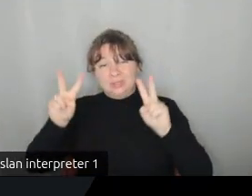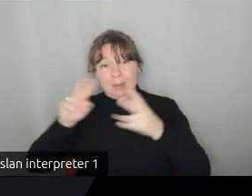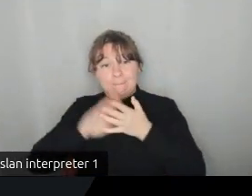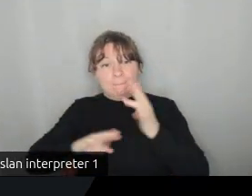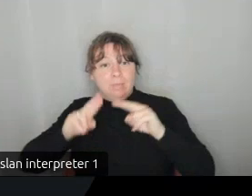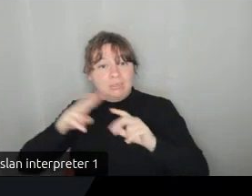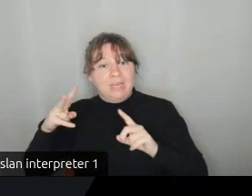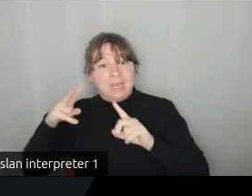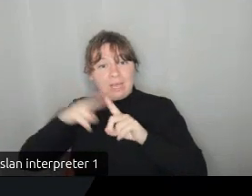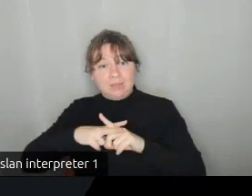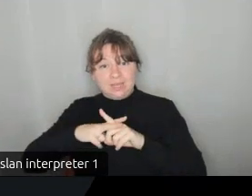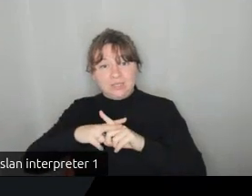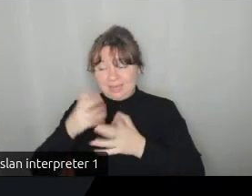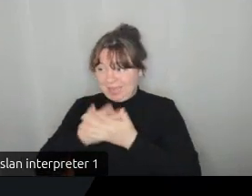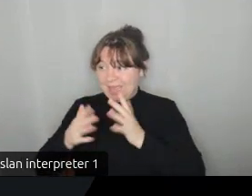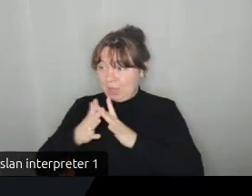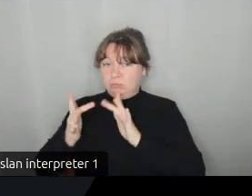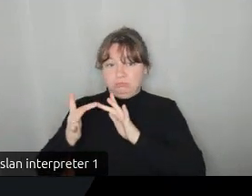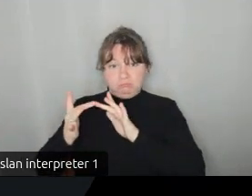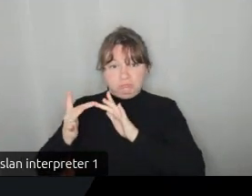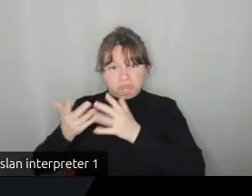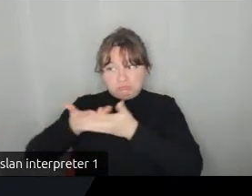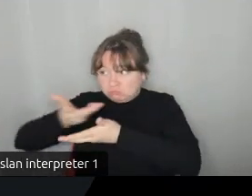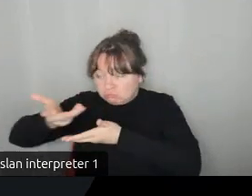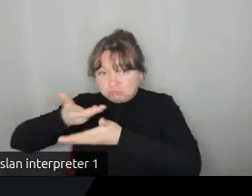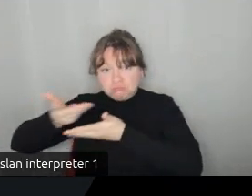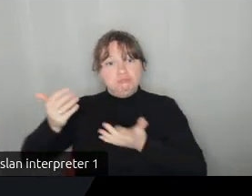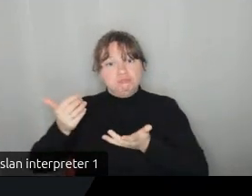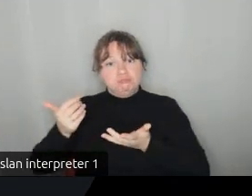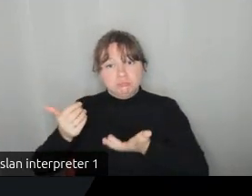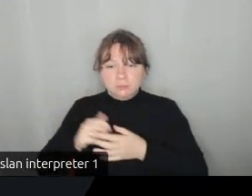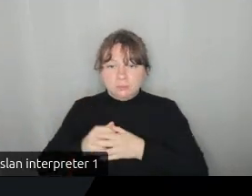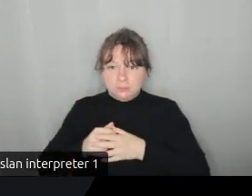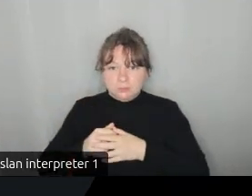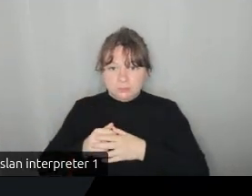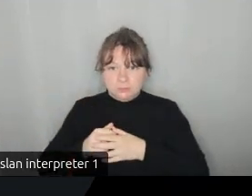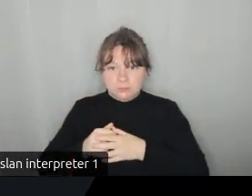parties to co-parent especially when there is some hostility around. So um as duty lawyers we